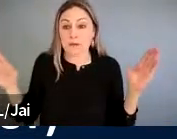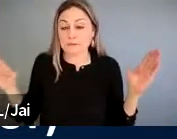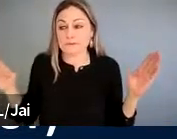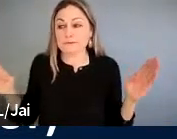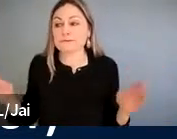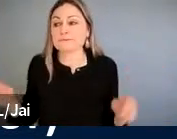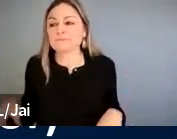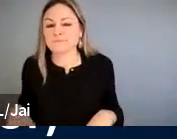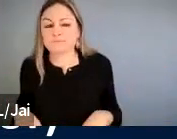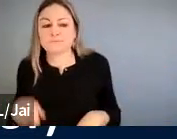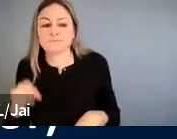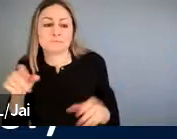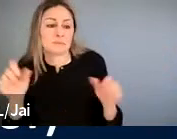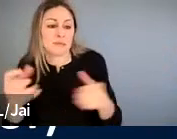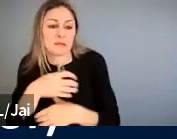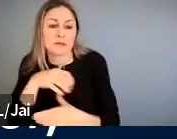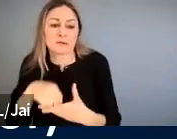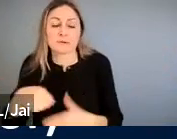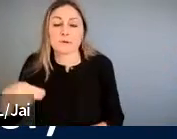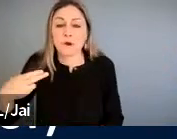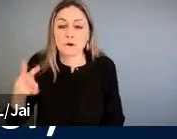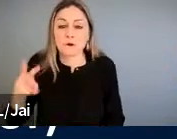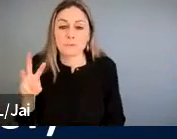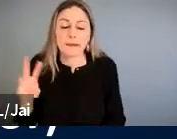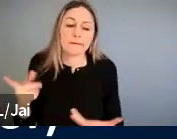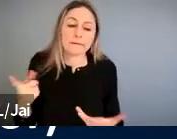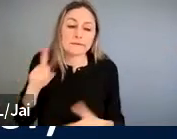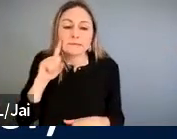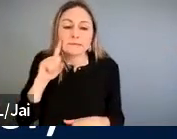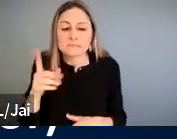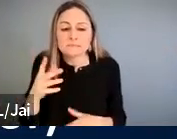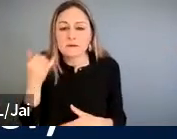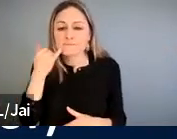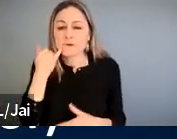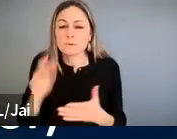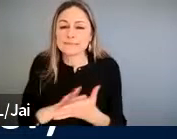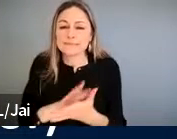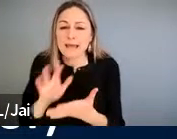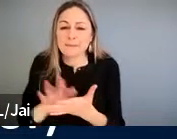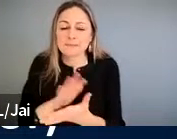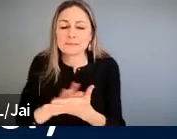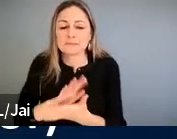And this can include hardware, such as your smartphones, your tablets, laptop computers,